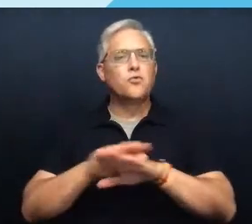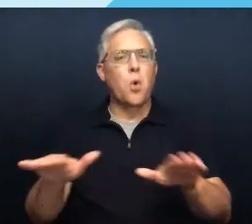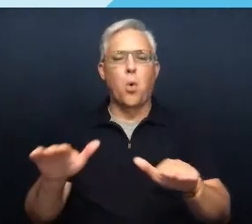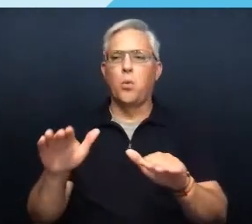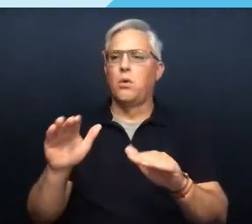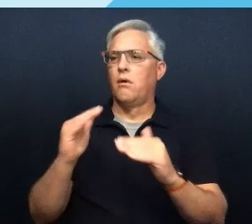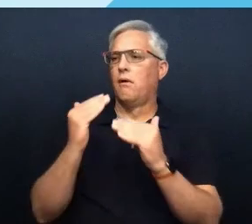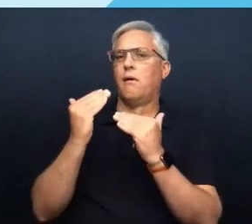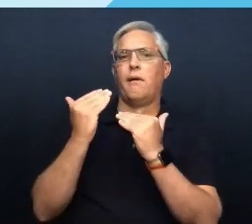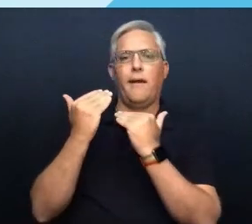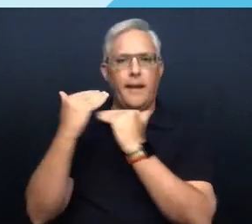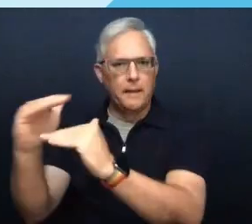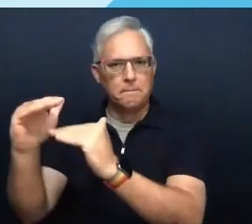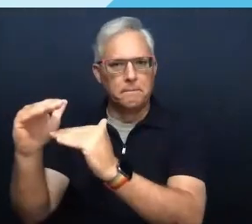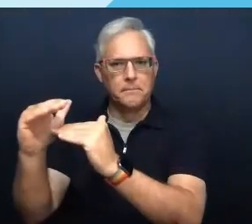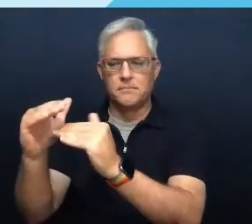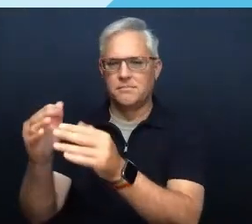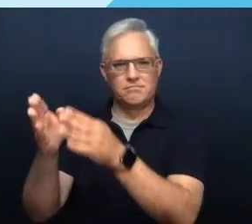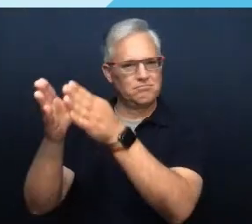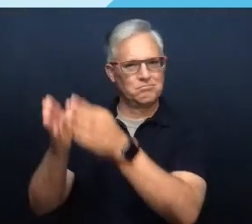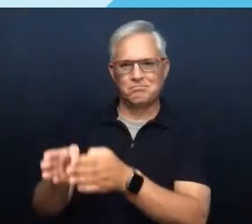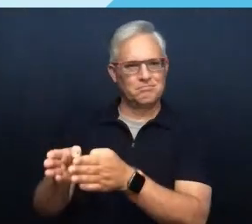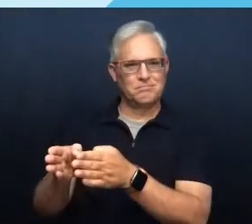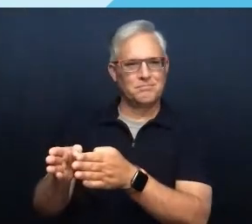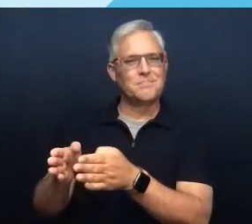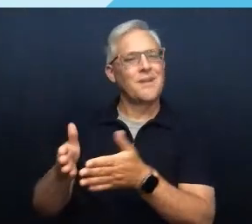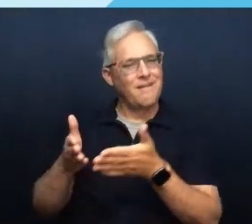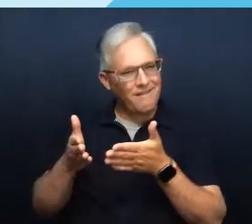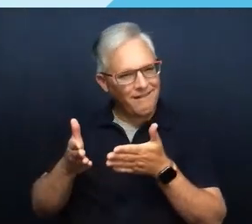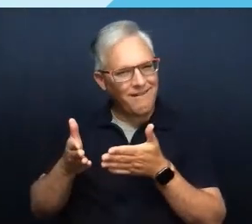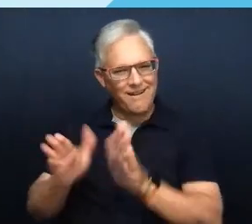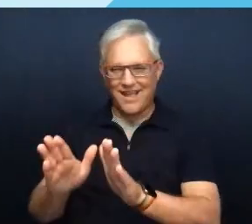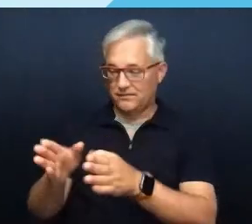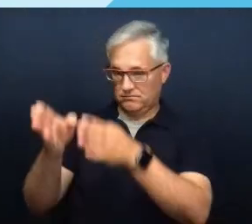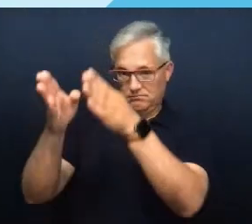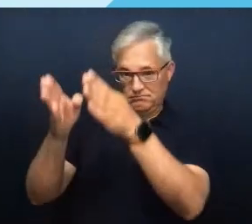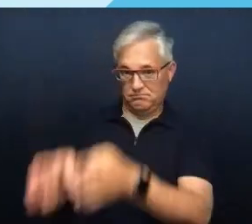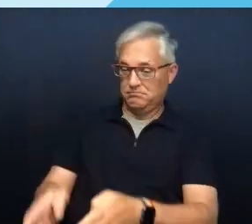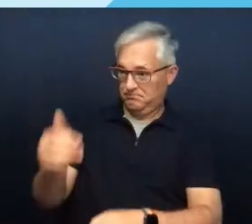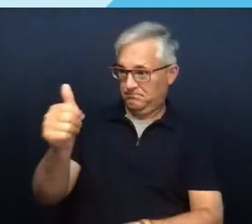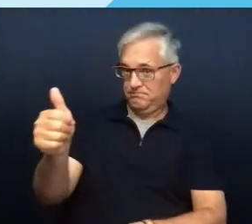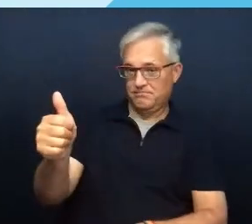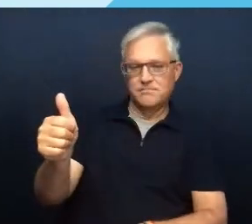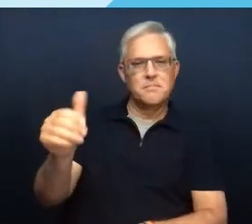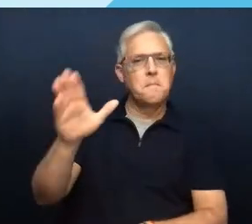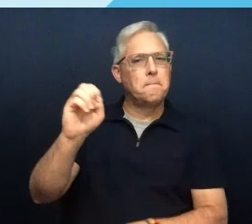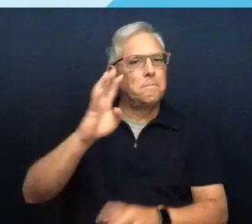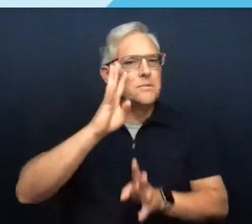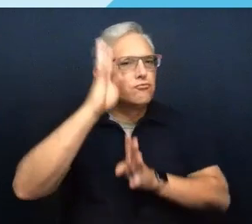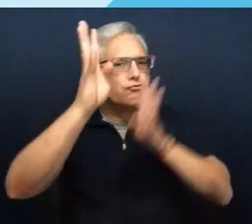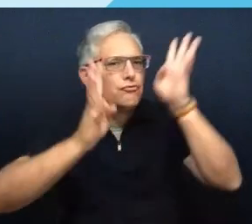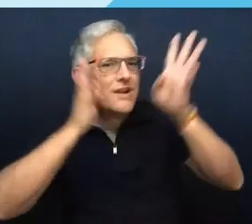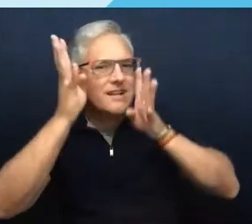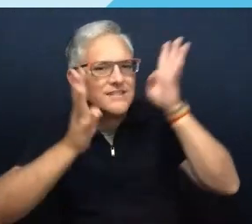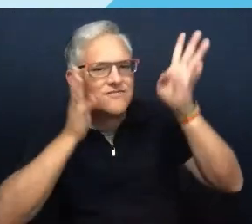Let the individual be creative and discuss with you their